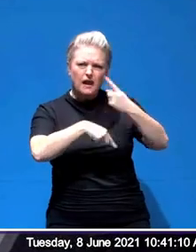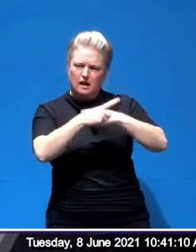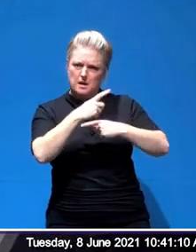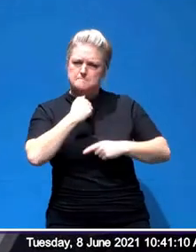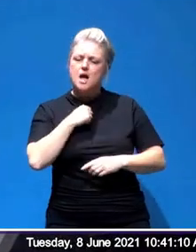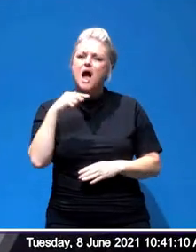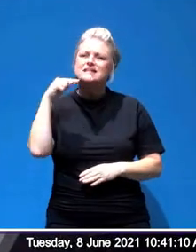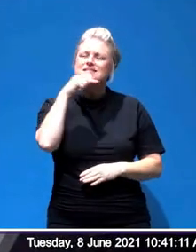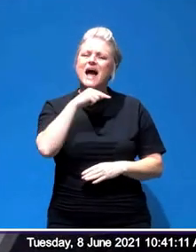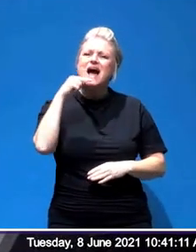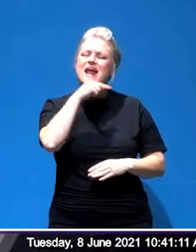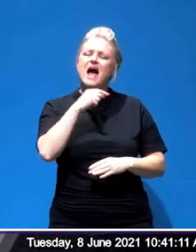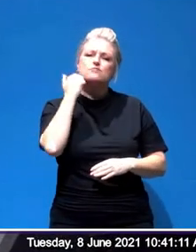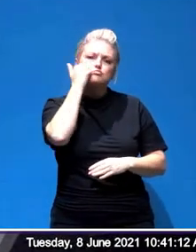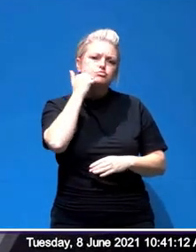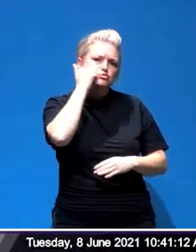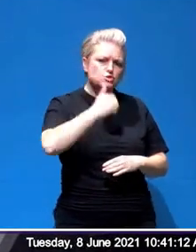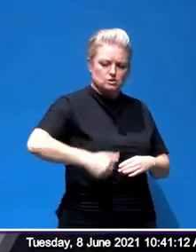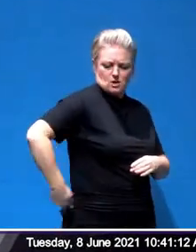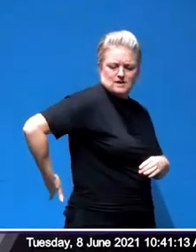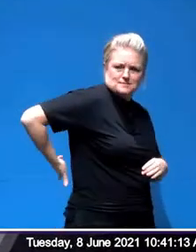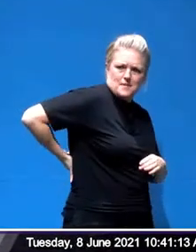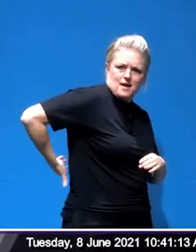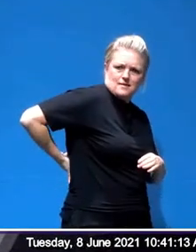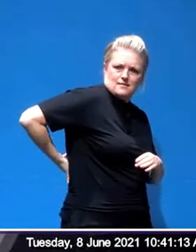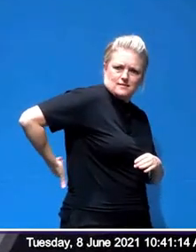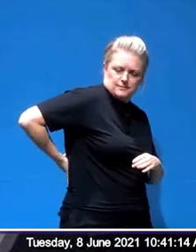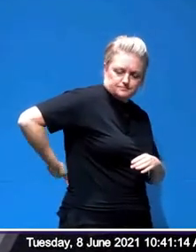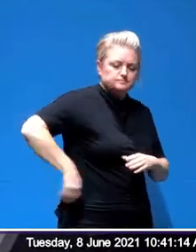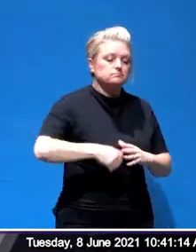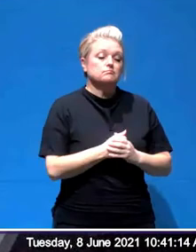if it was okay to call a locum doctor. I absolutely agreed.